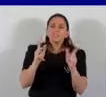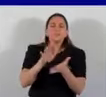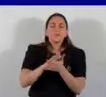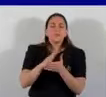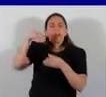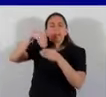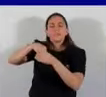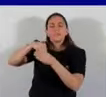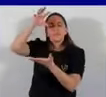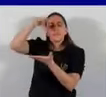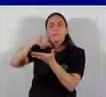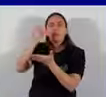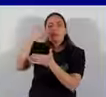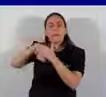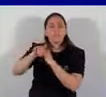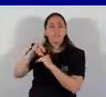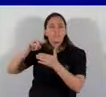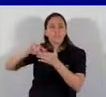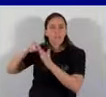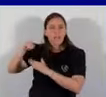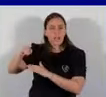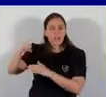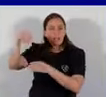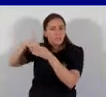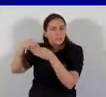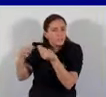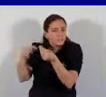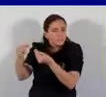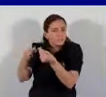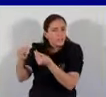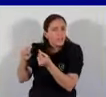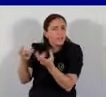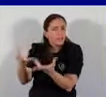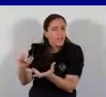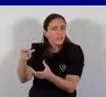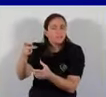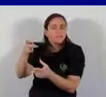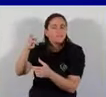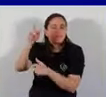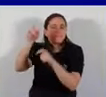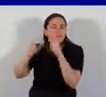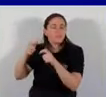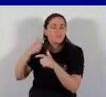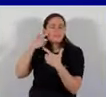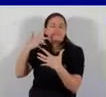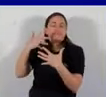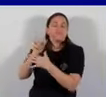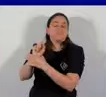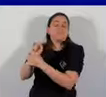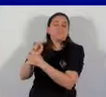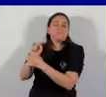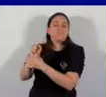We talked about what was happening inside the balance Of the central bank and that group of giants